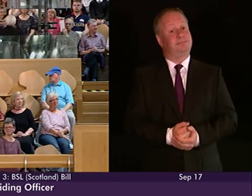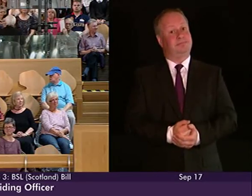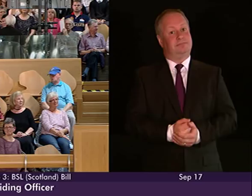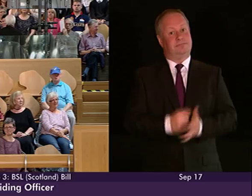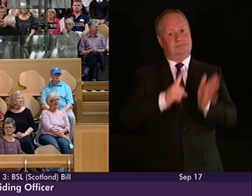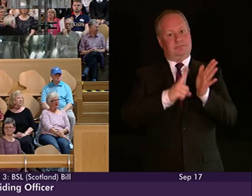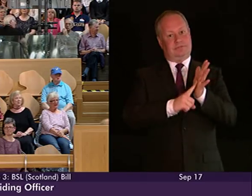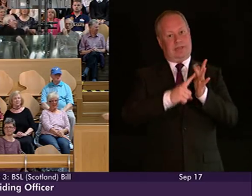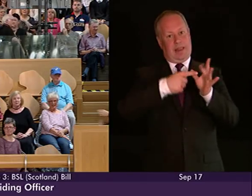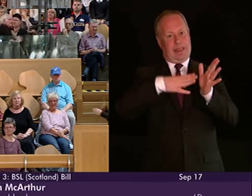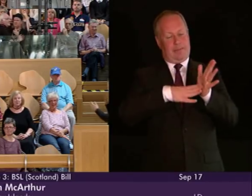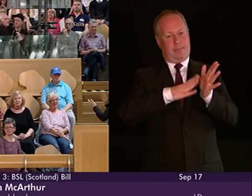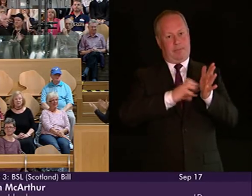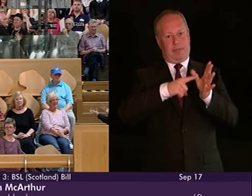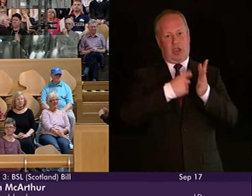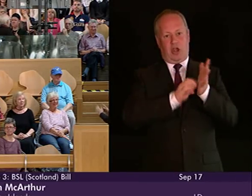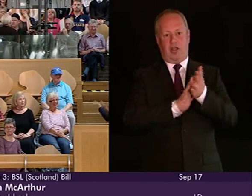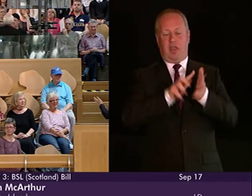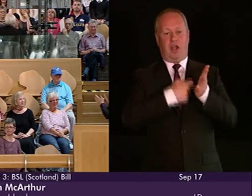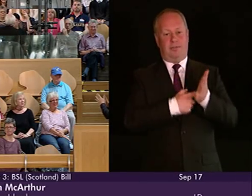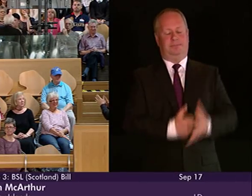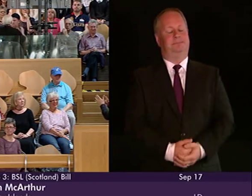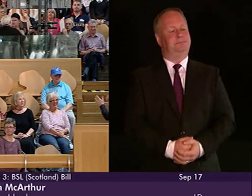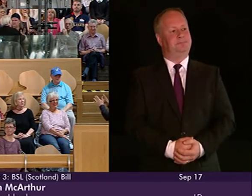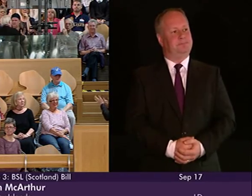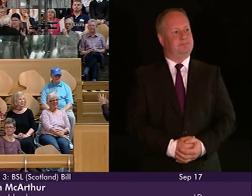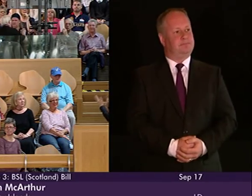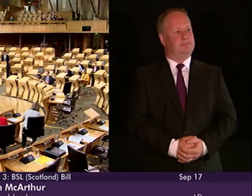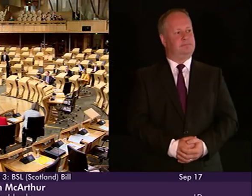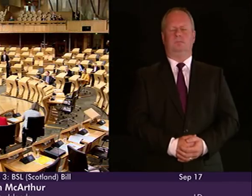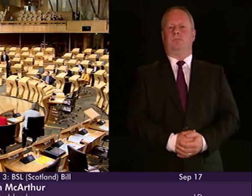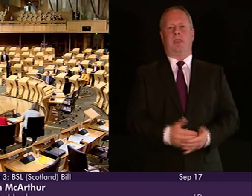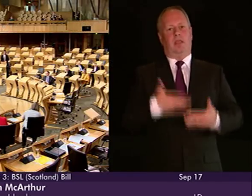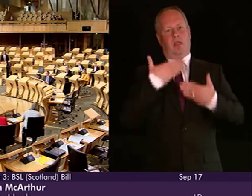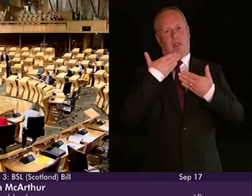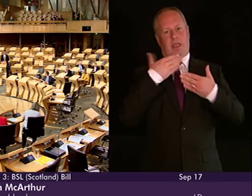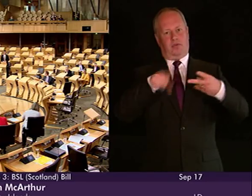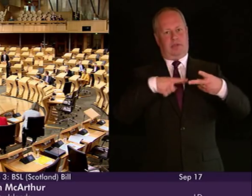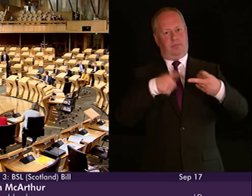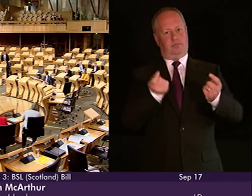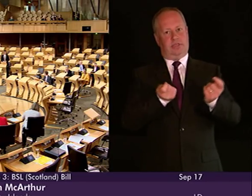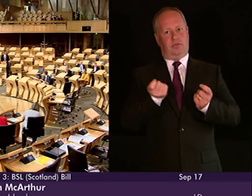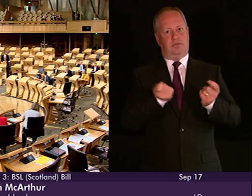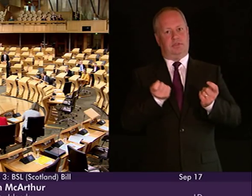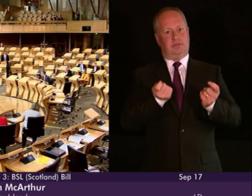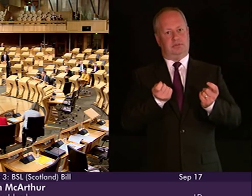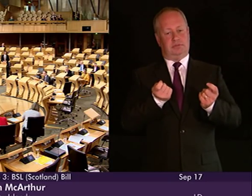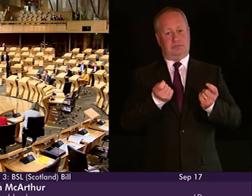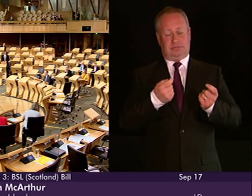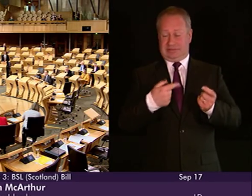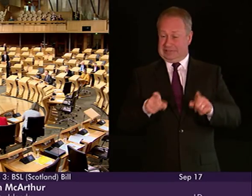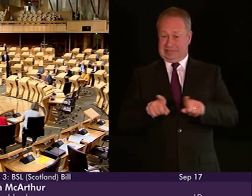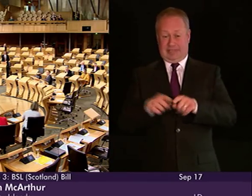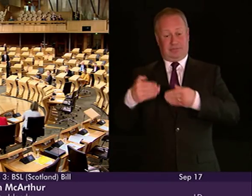Liam McArthur (Orkney Islands) (LD): I start, as I did in the stage 1 debate, by thanking